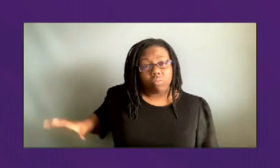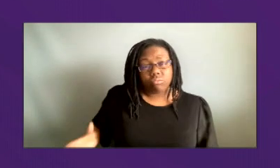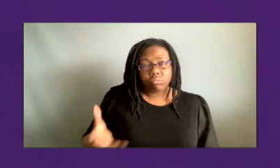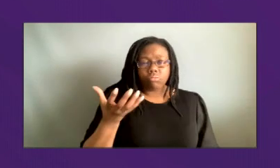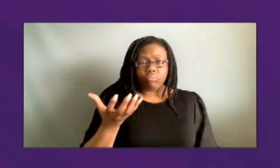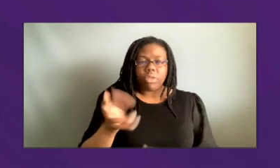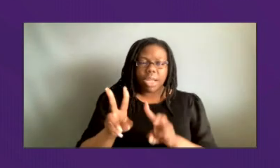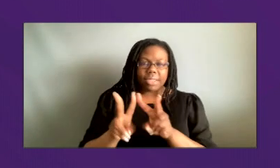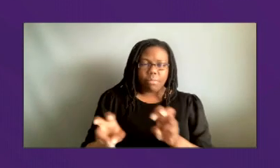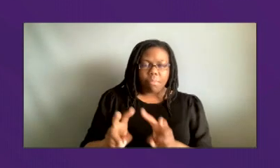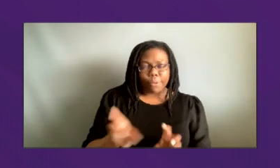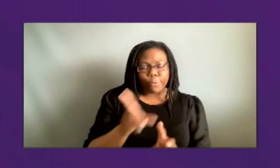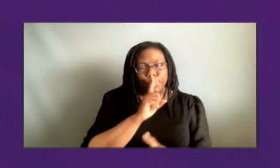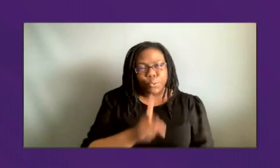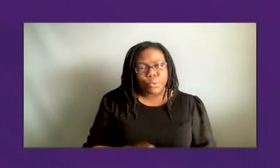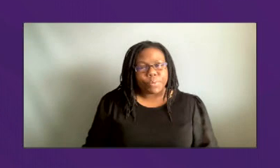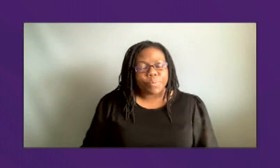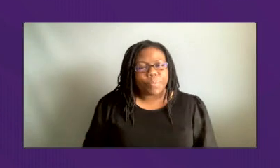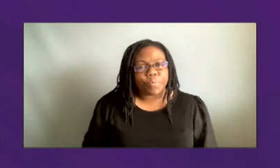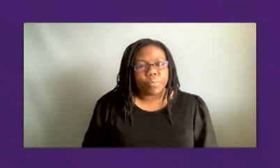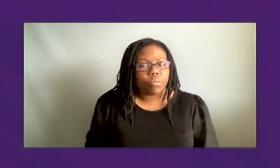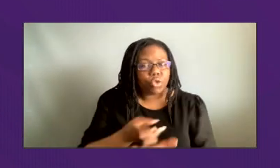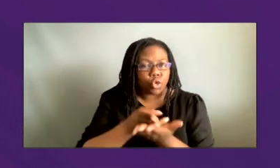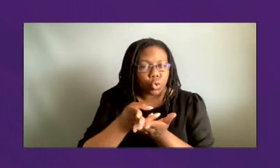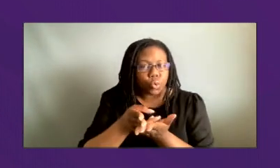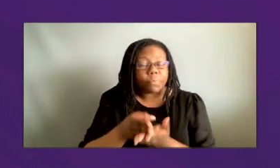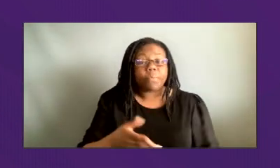So from the historical records and journals, we know that a feast took